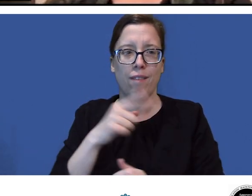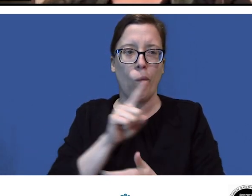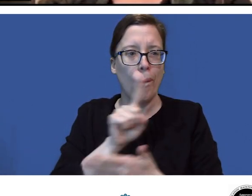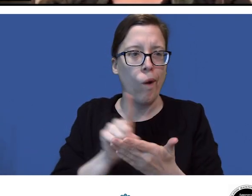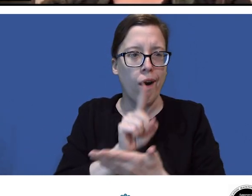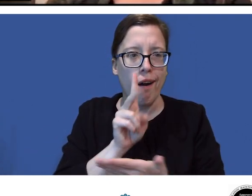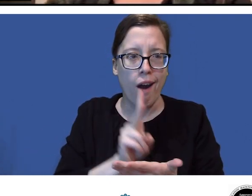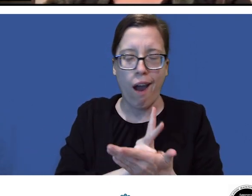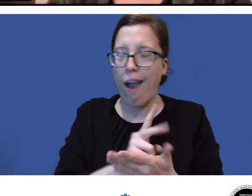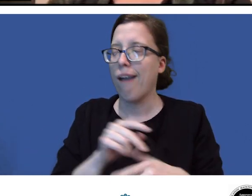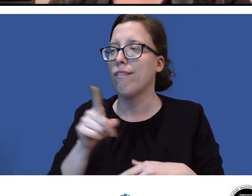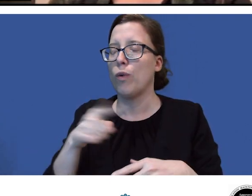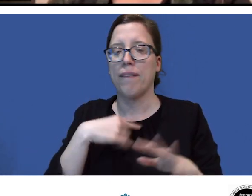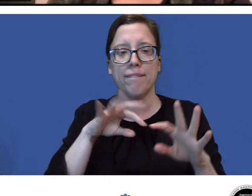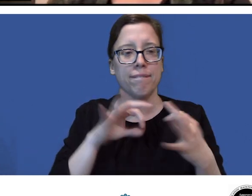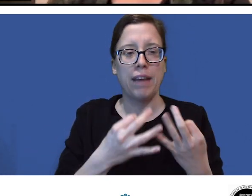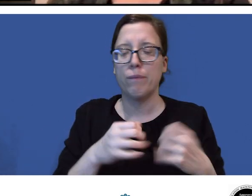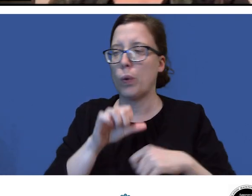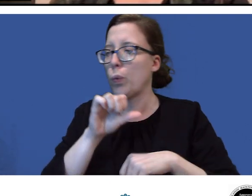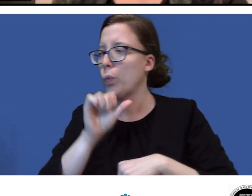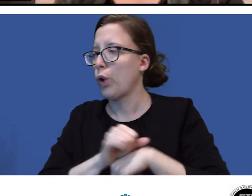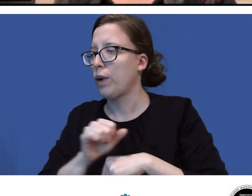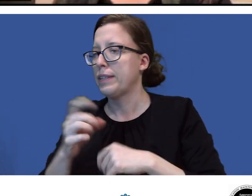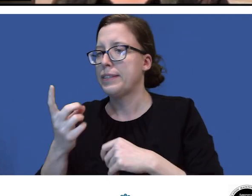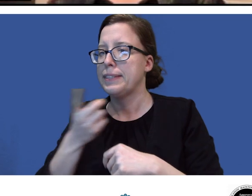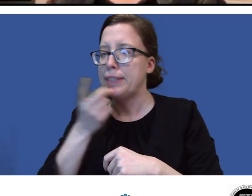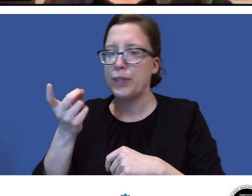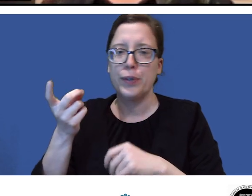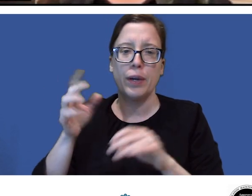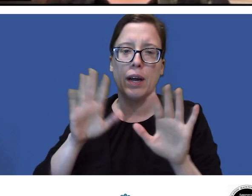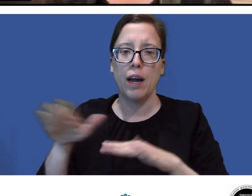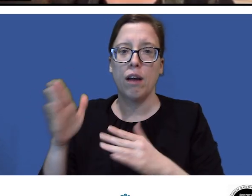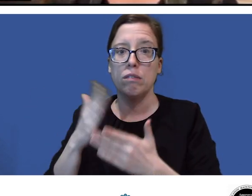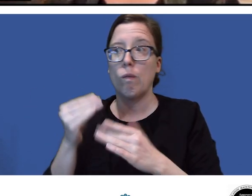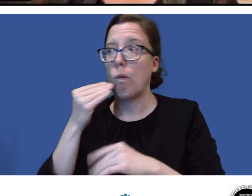got to do. Some of you may have homework and baths and kids and craziness and...